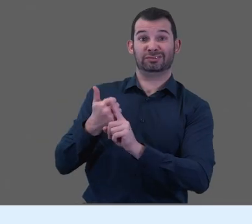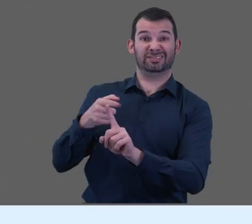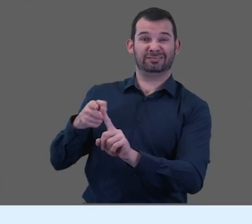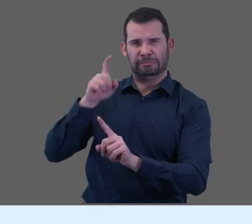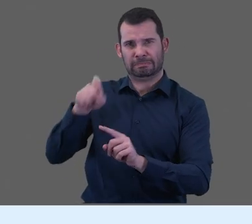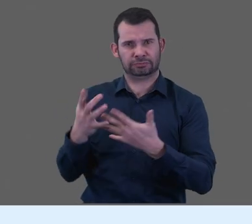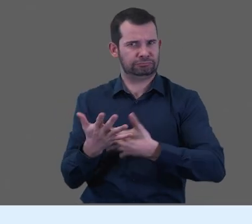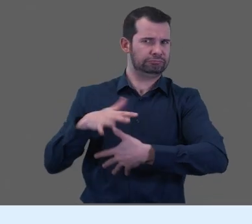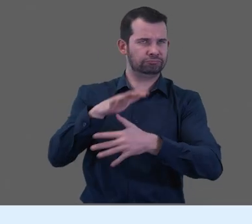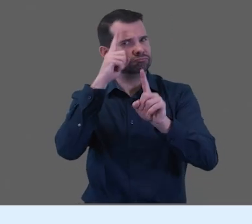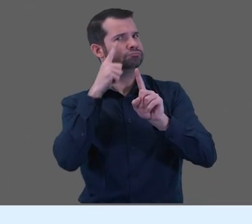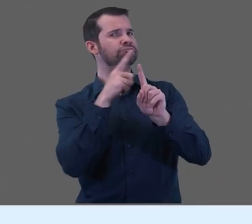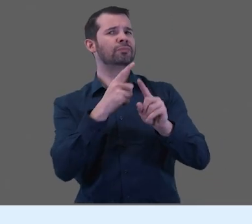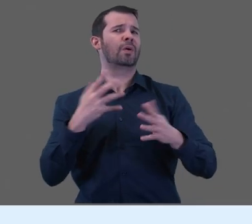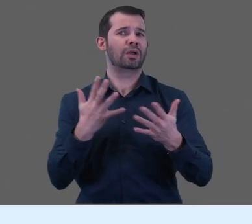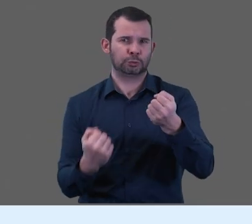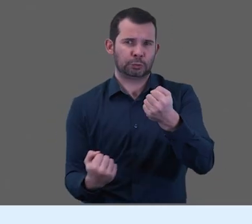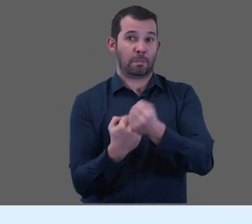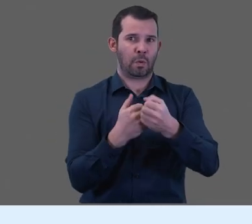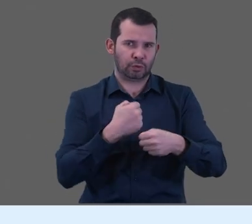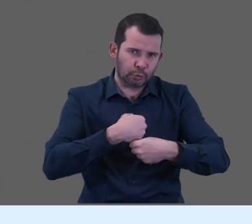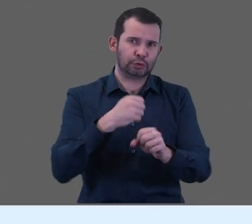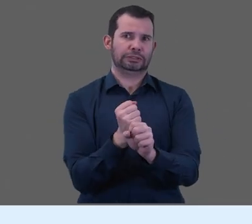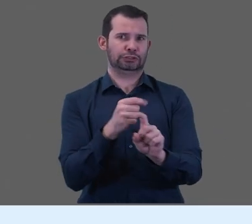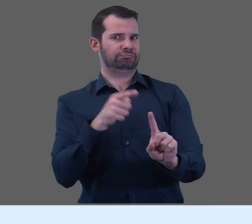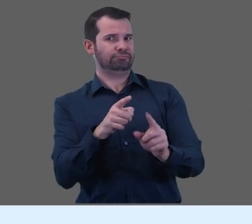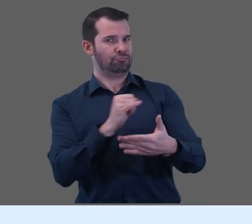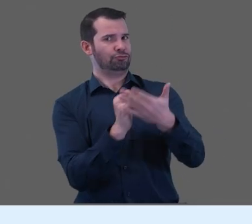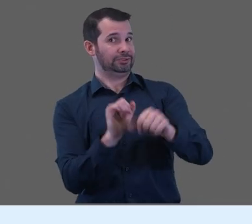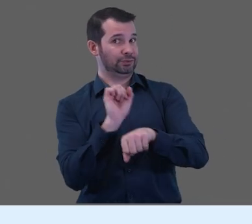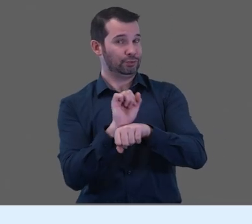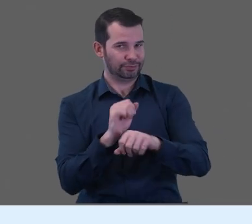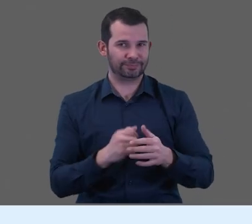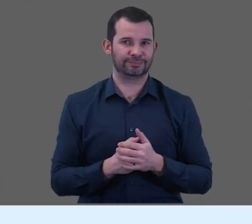Projects must primarily aim to support the creation of artistic work.